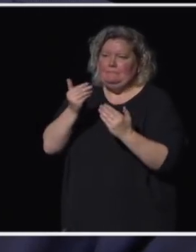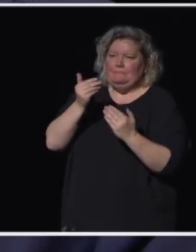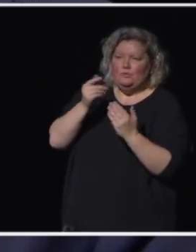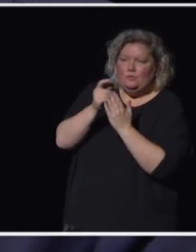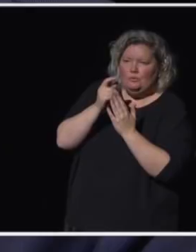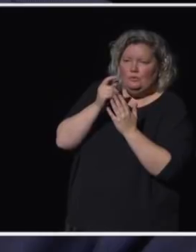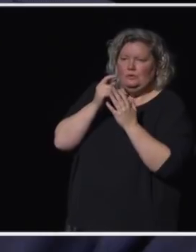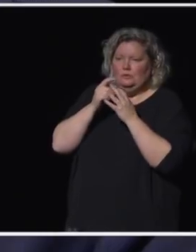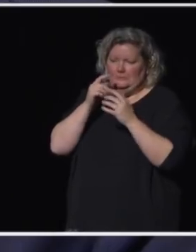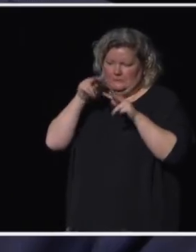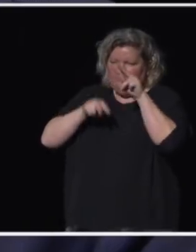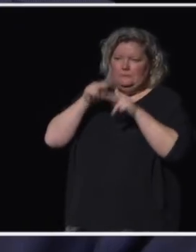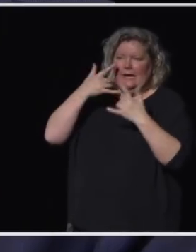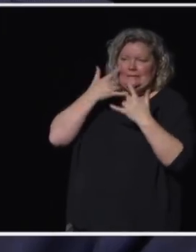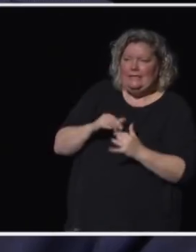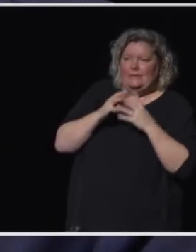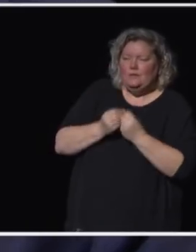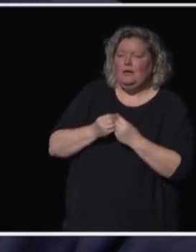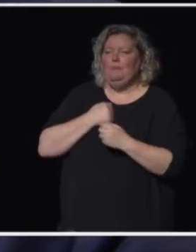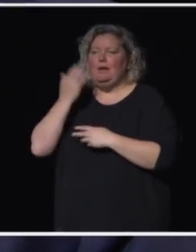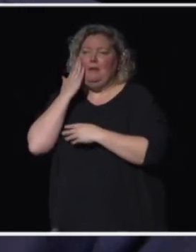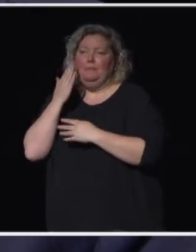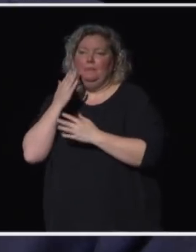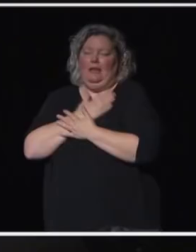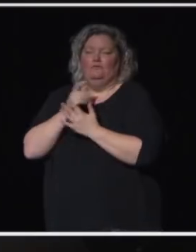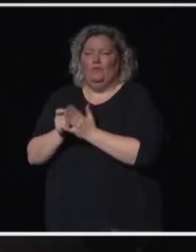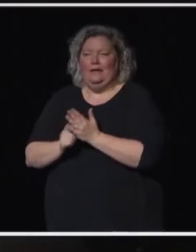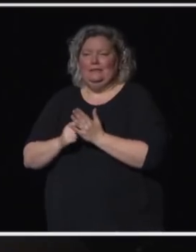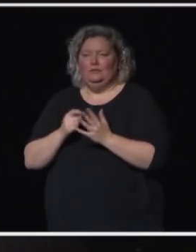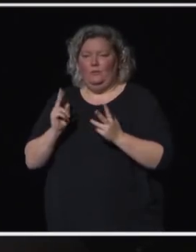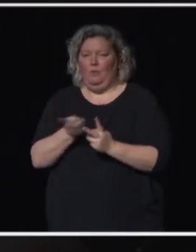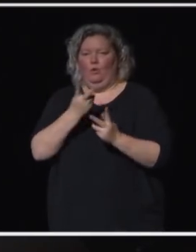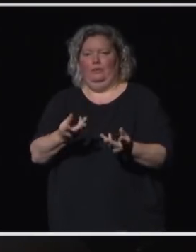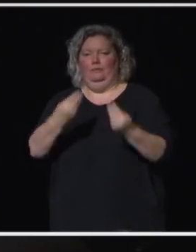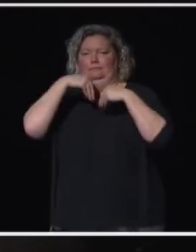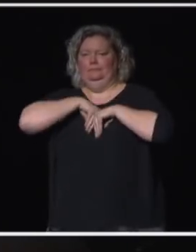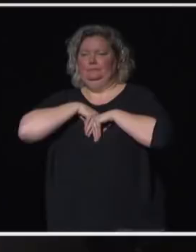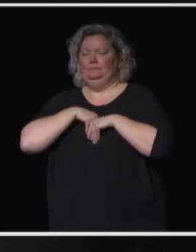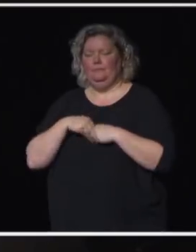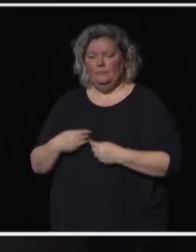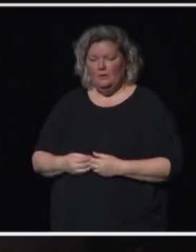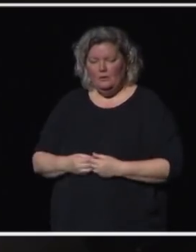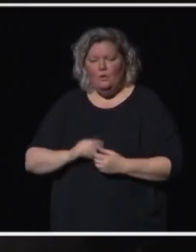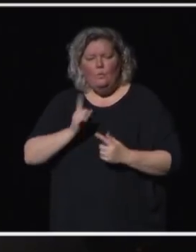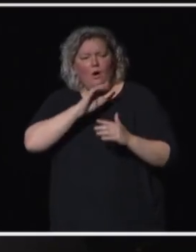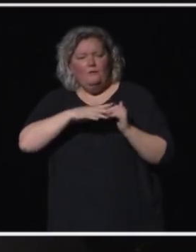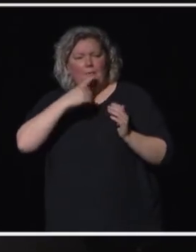And from my mum, you know, I got writing. How about punishment? You mentioned there he produced his belt. Yeah.